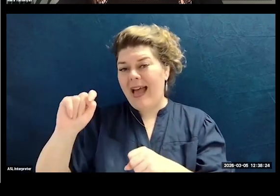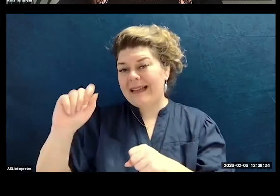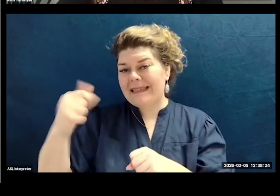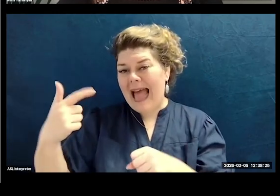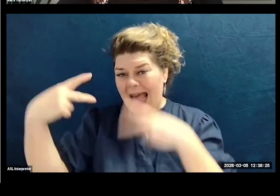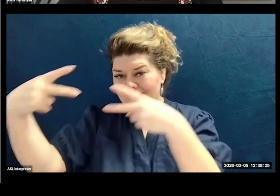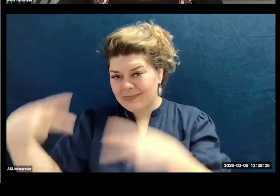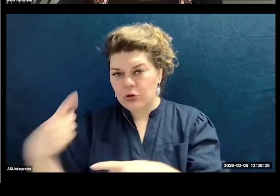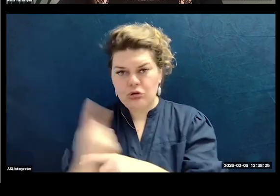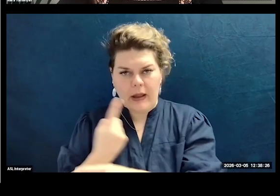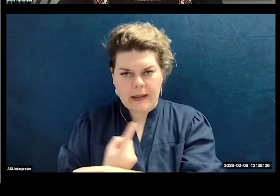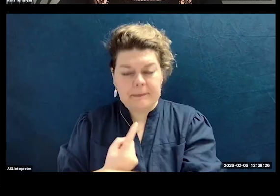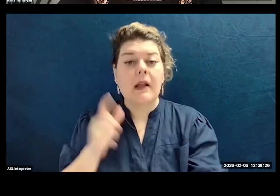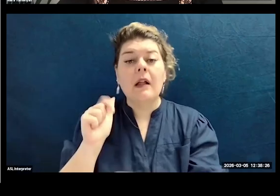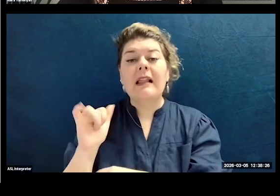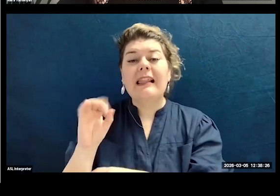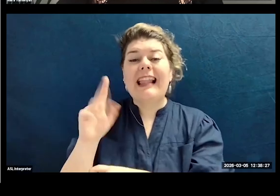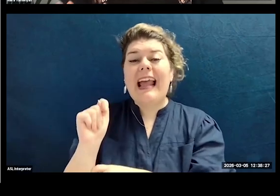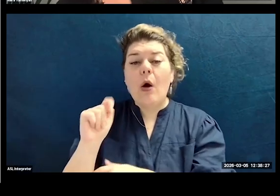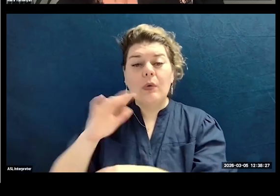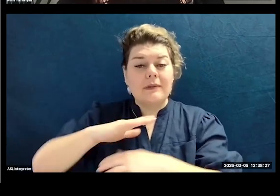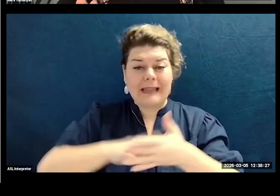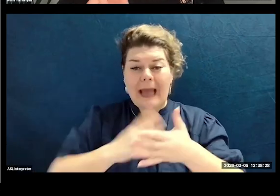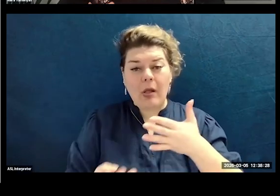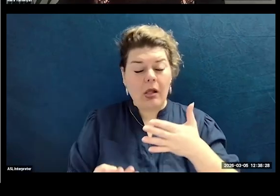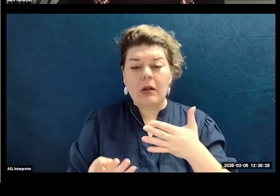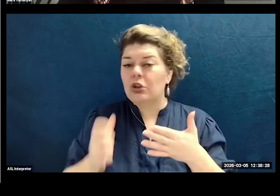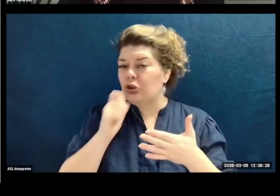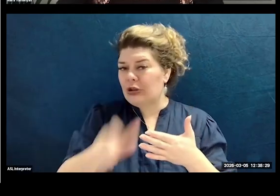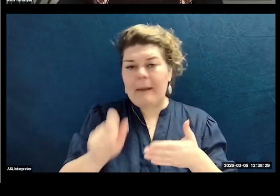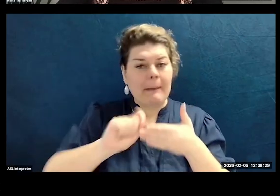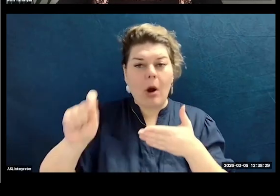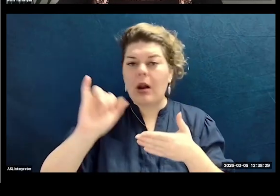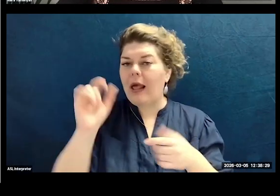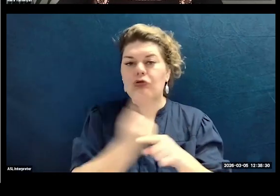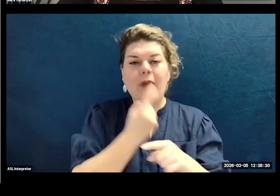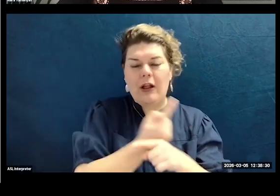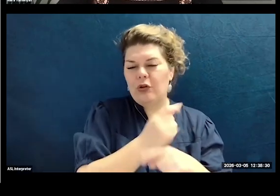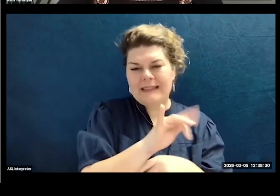Layout tables should not be marked as regular tables in a PDF environment,